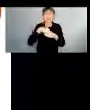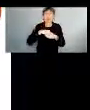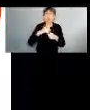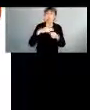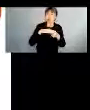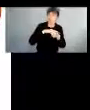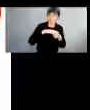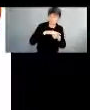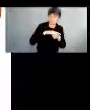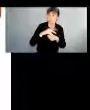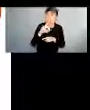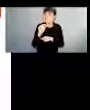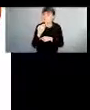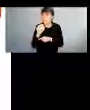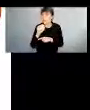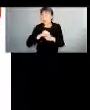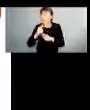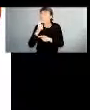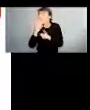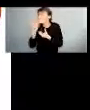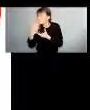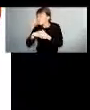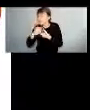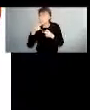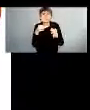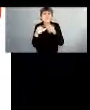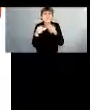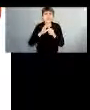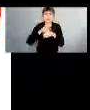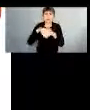and a description of each item if it isn’t already apparent.